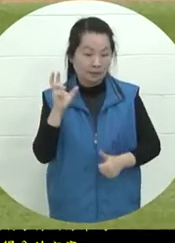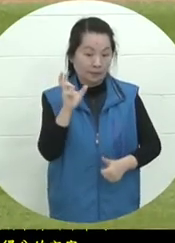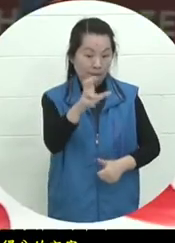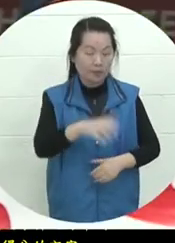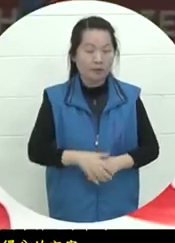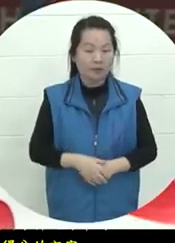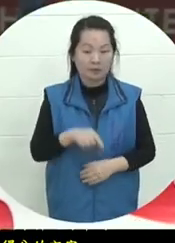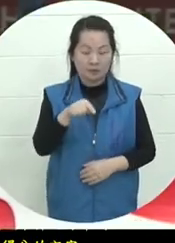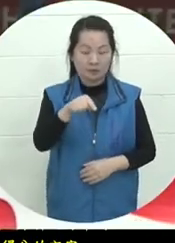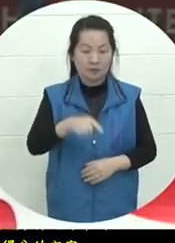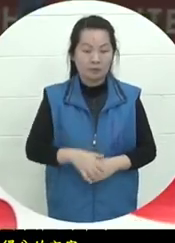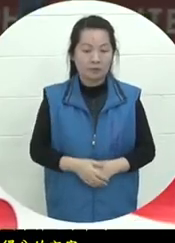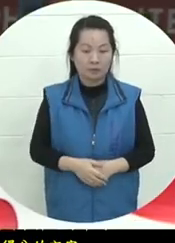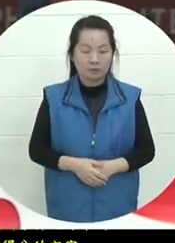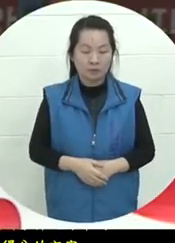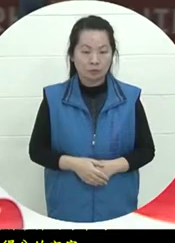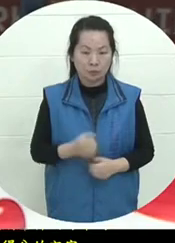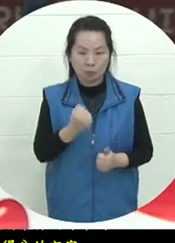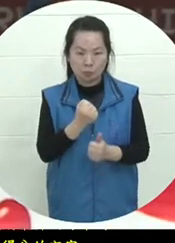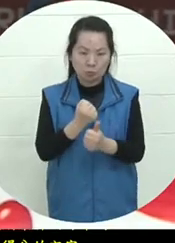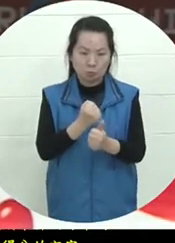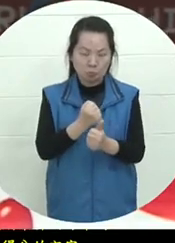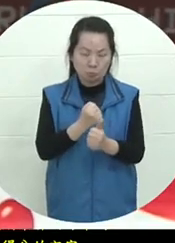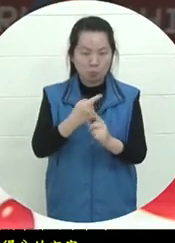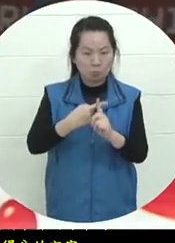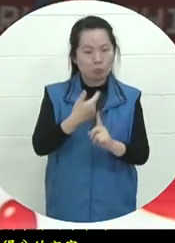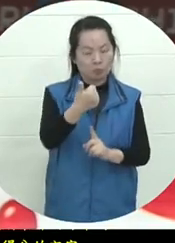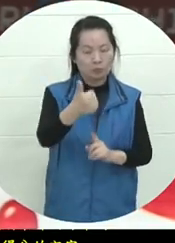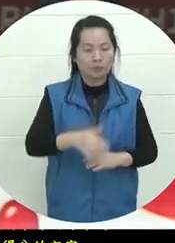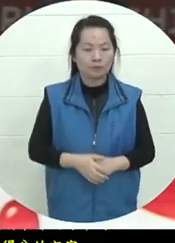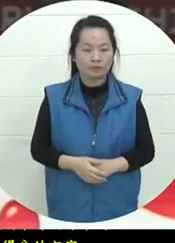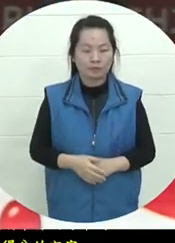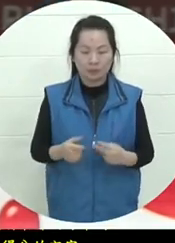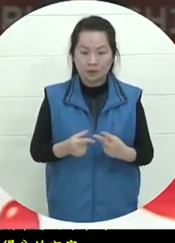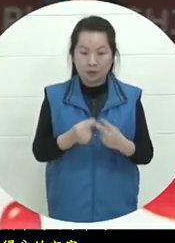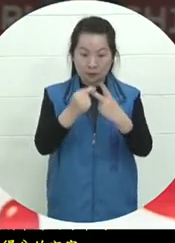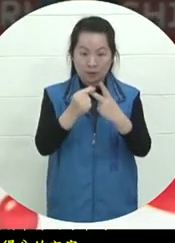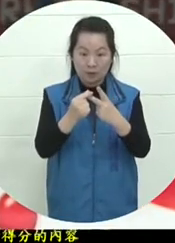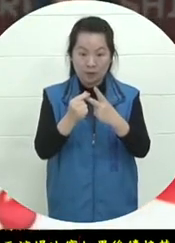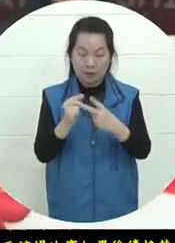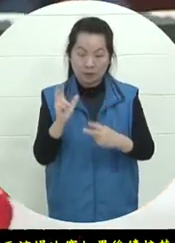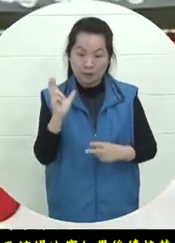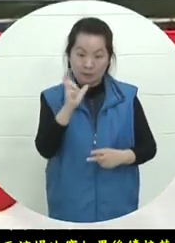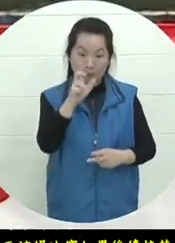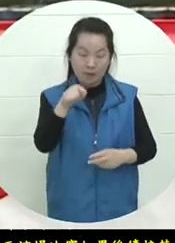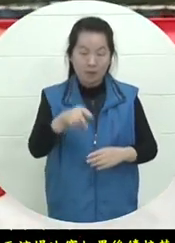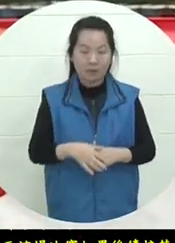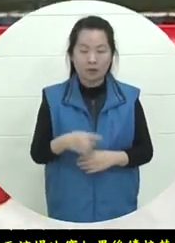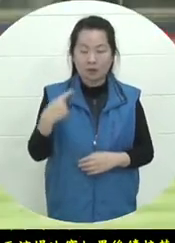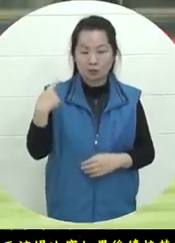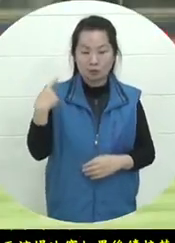Anderson feels that he can handle the ball pretty well. But the second replacement, CY Wing, yesterday